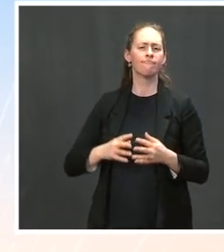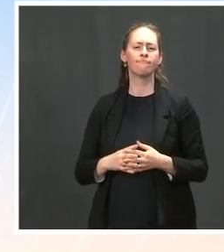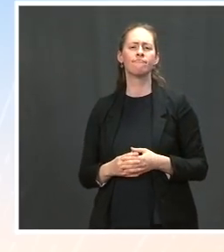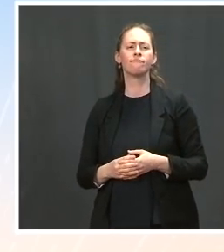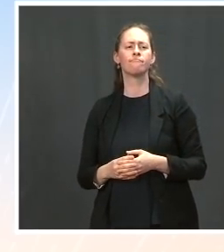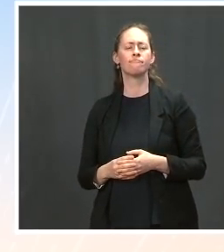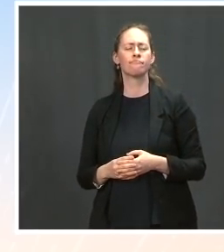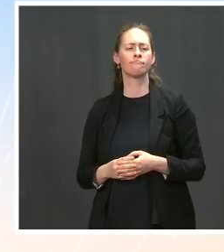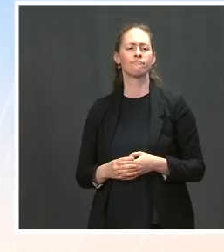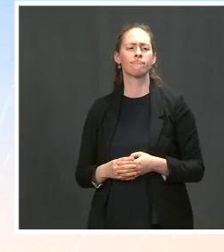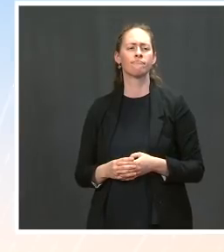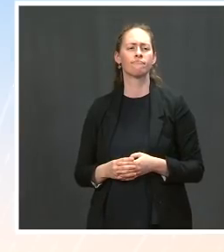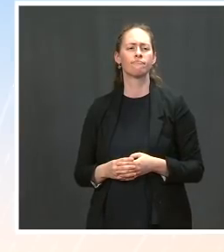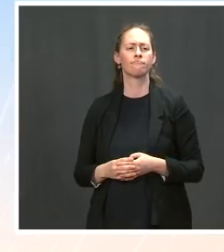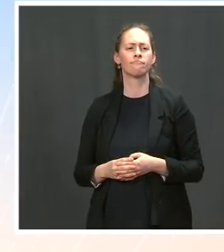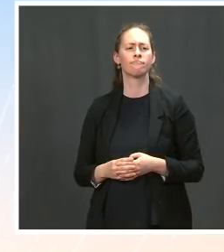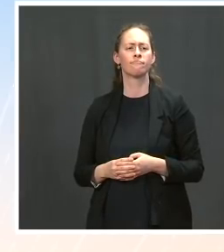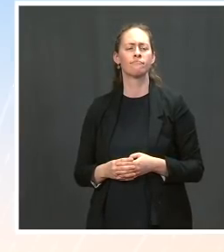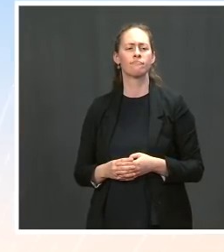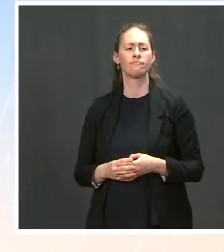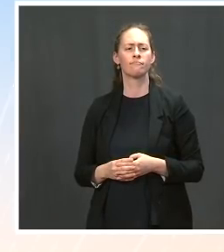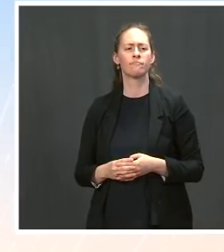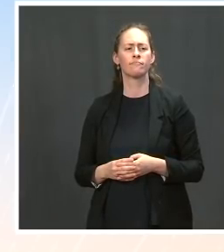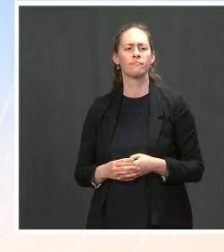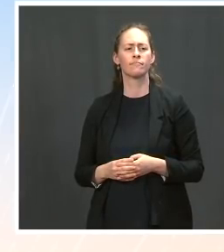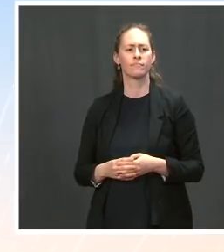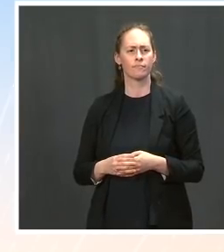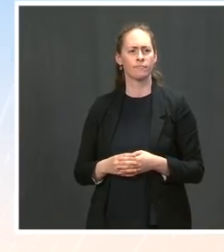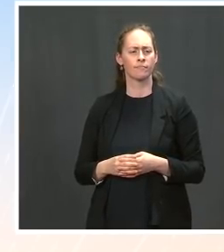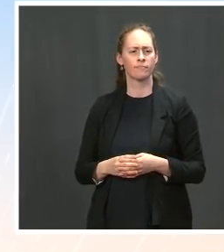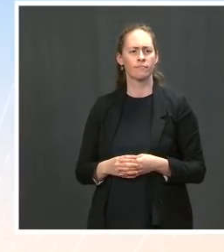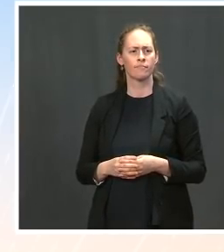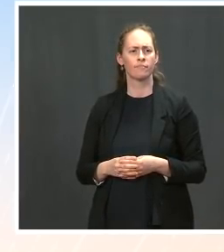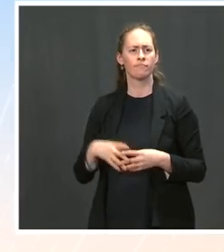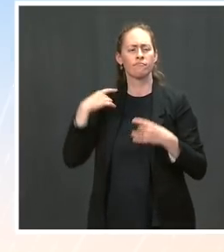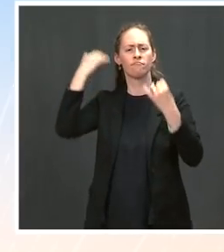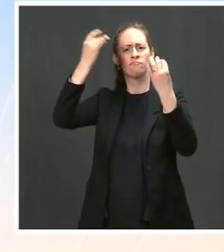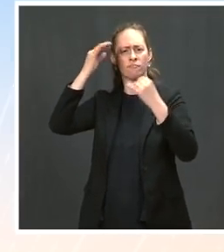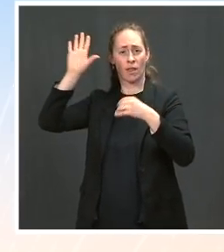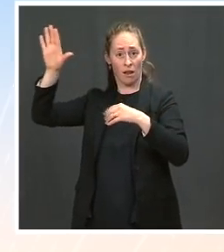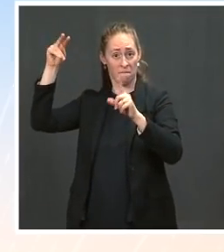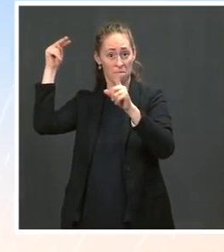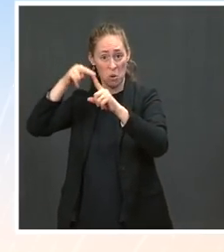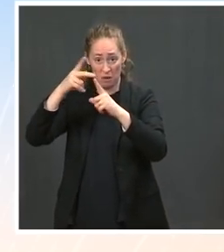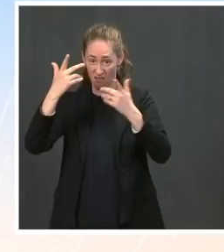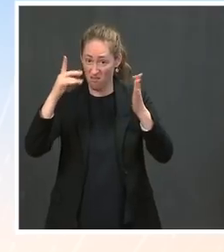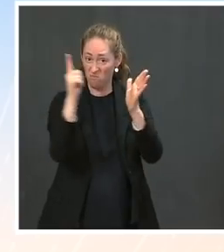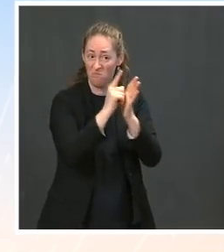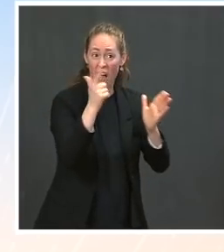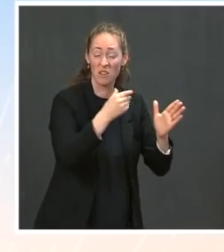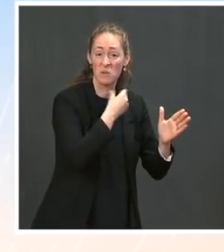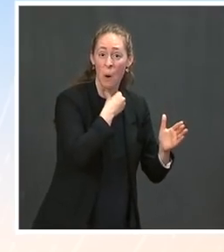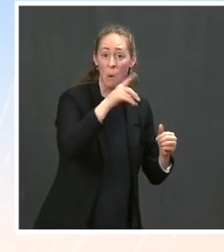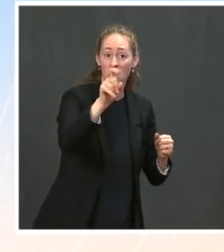Ms. Psaki: I don't have anything new to share with you from what he had said on the campaign trail. I'm happy to provide that after; I'm sure you're familiar with his views. Go ahead.